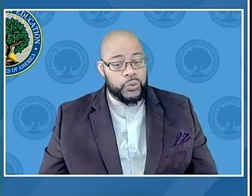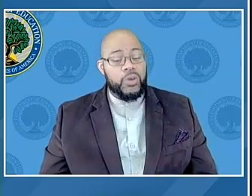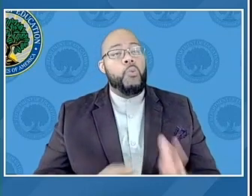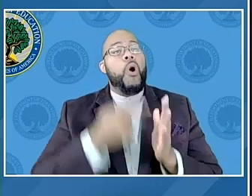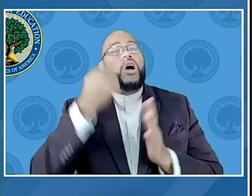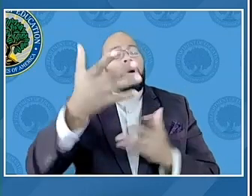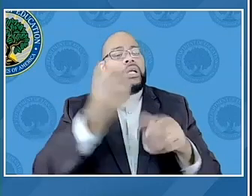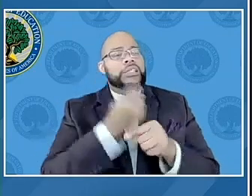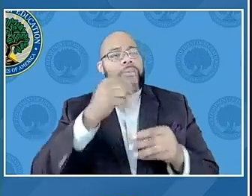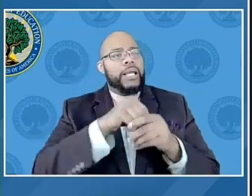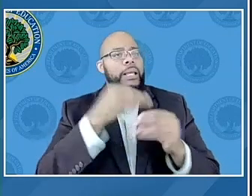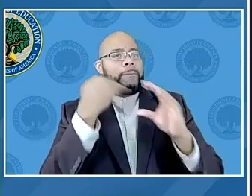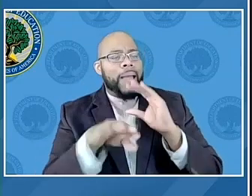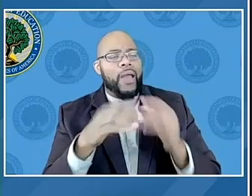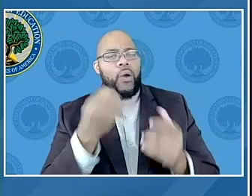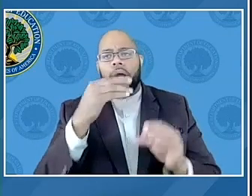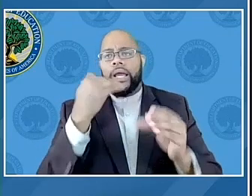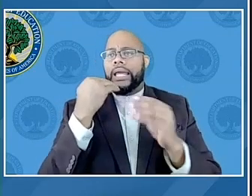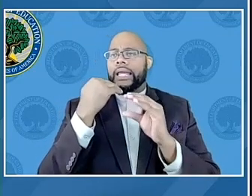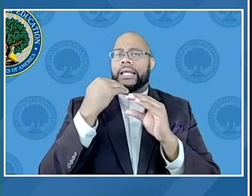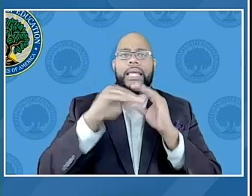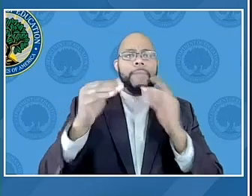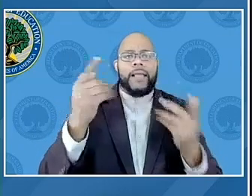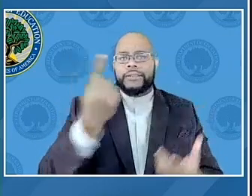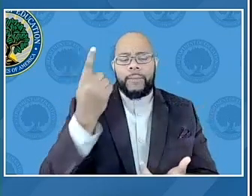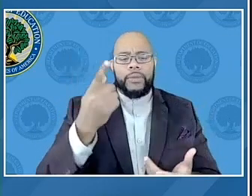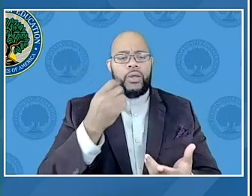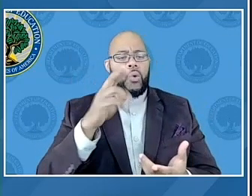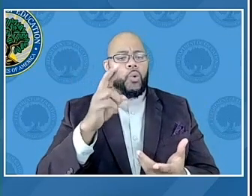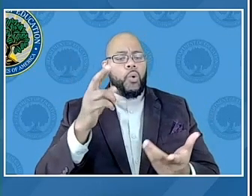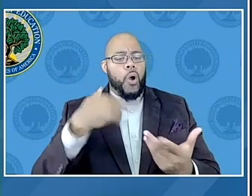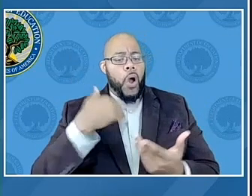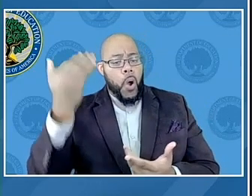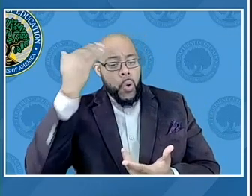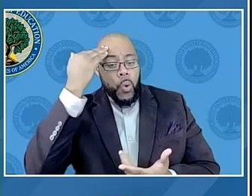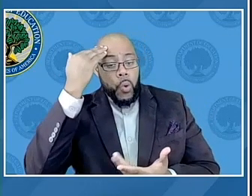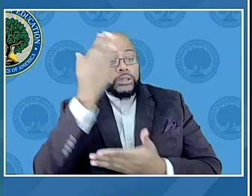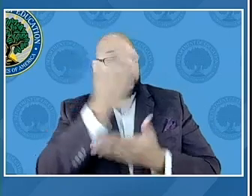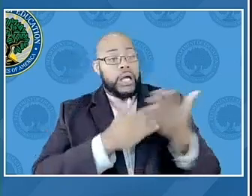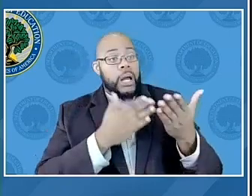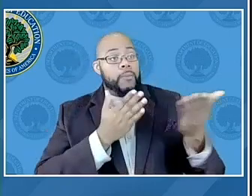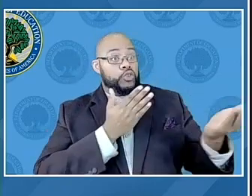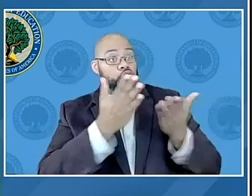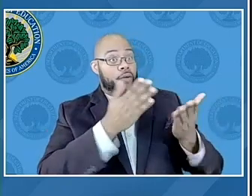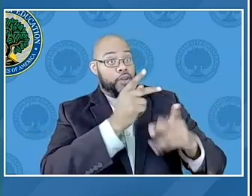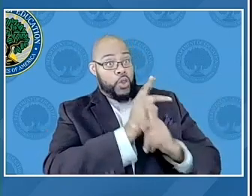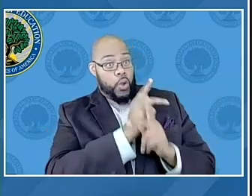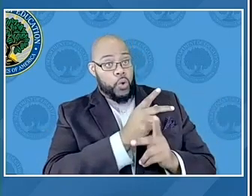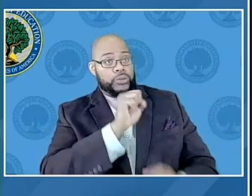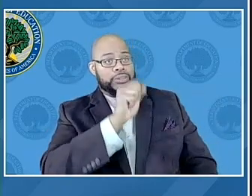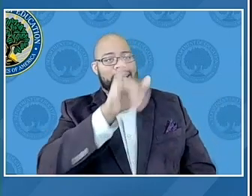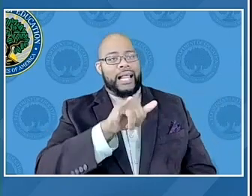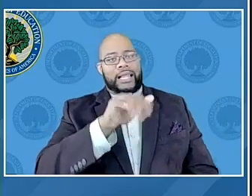in the mail or an email. But I know that some of the servicers, Sallie Mae or Navient, we'd have a seven